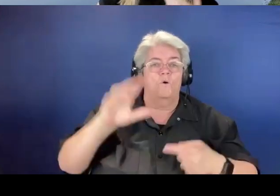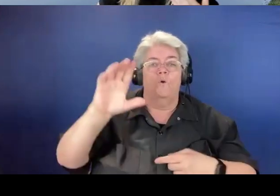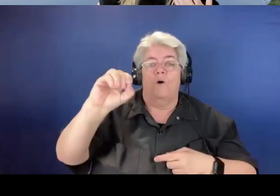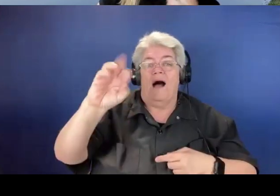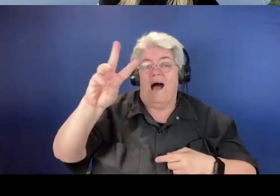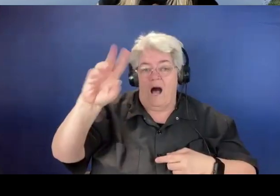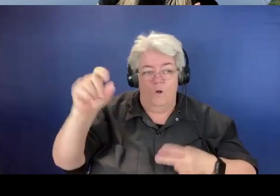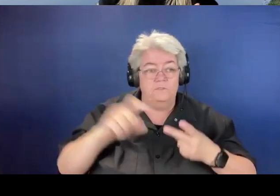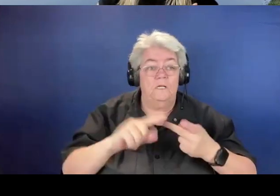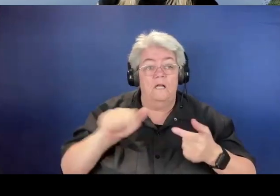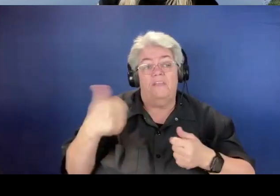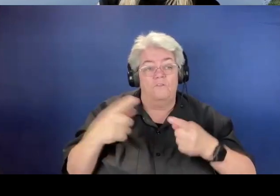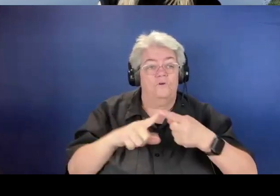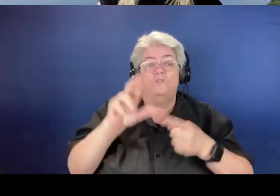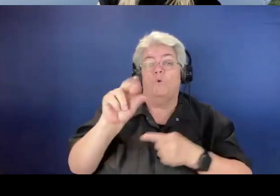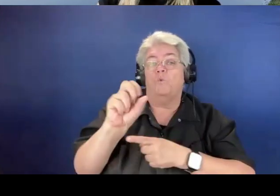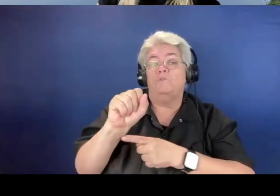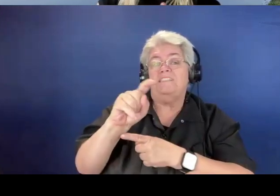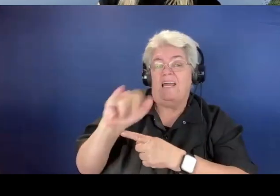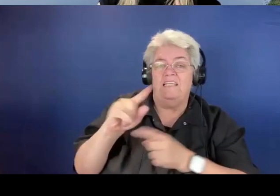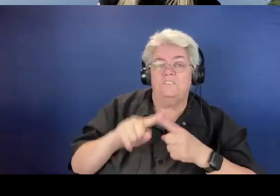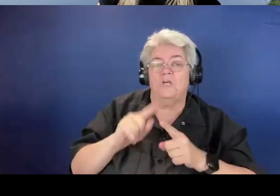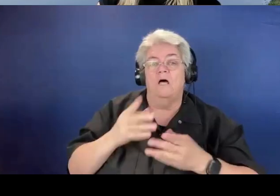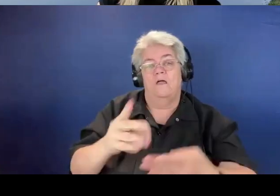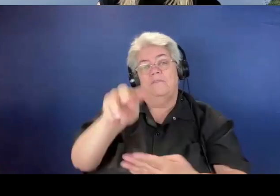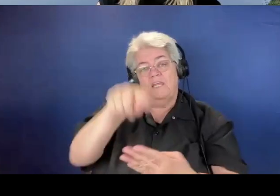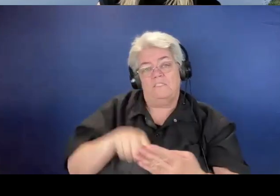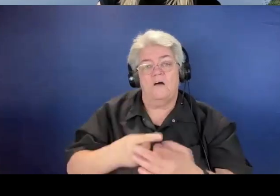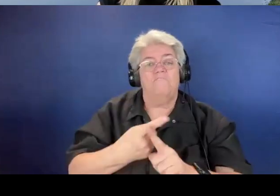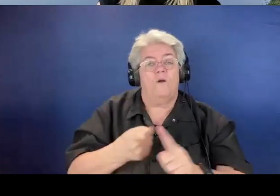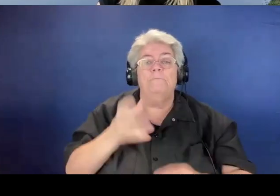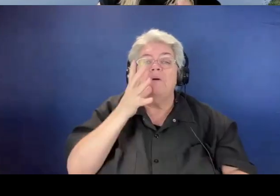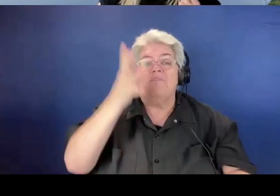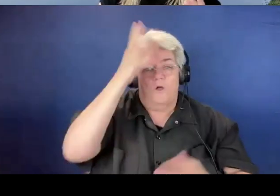parents like the Rosetti and the REEL and some are one-word vocabulary tests